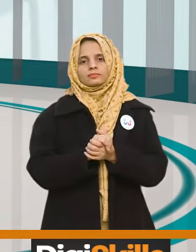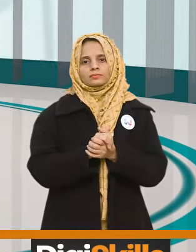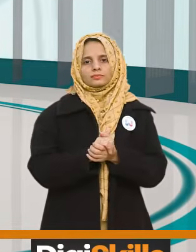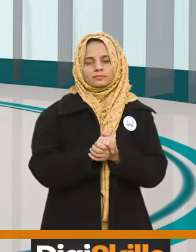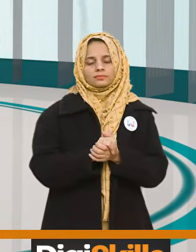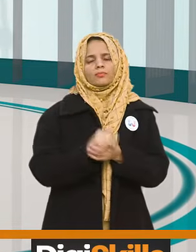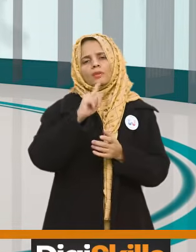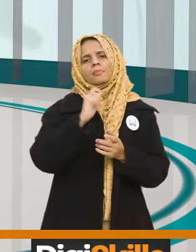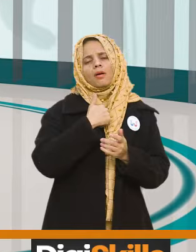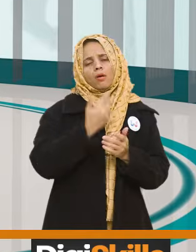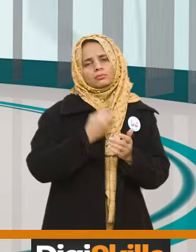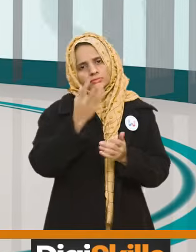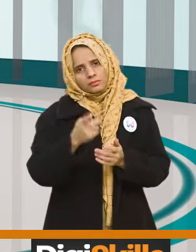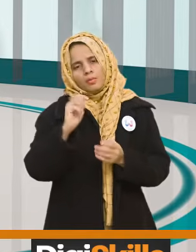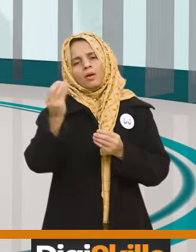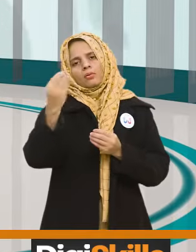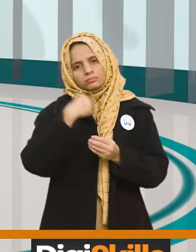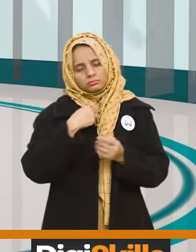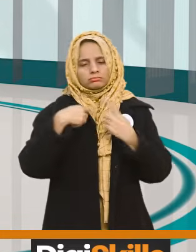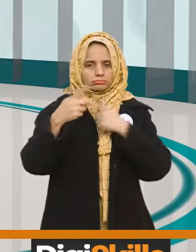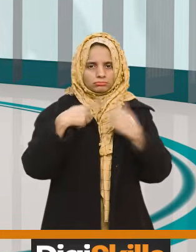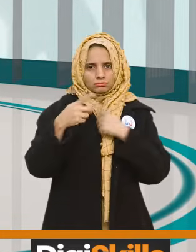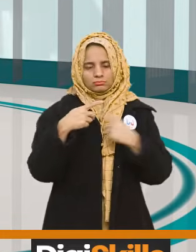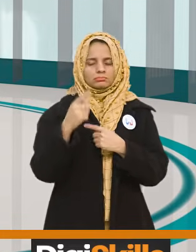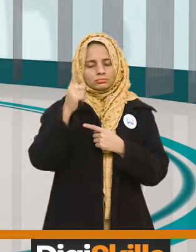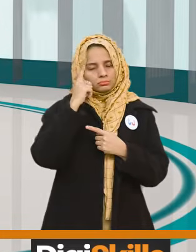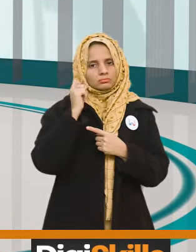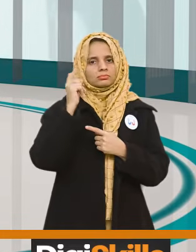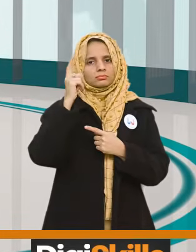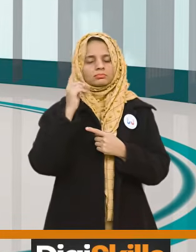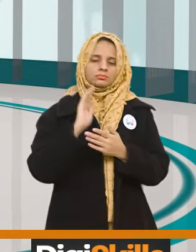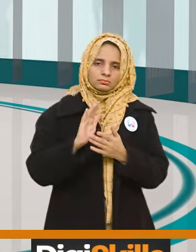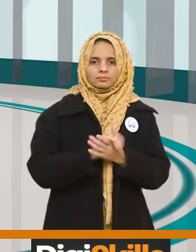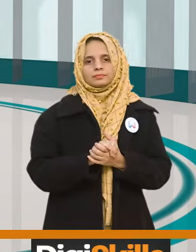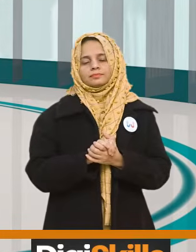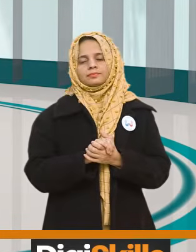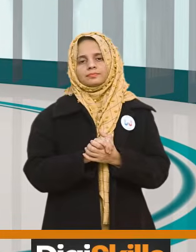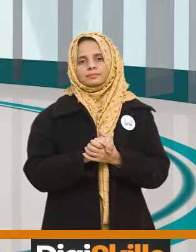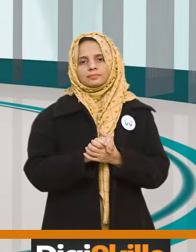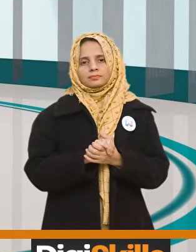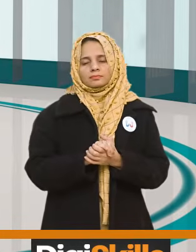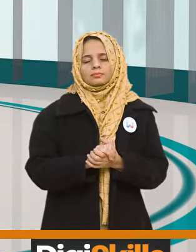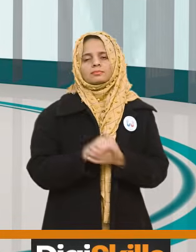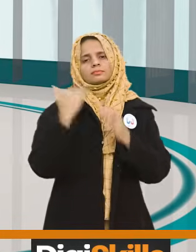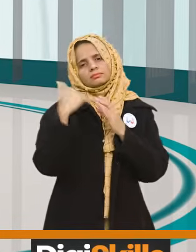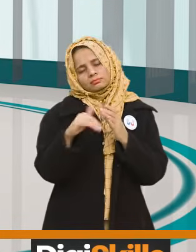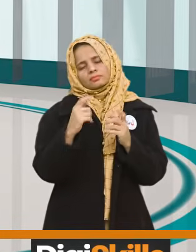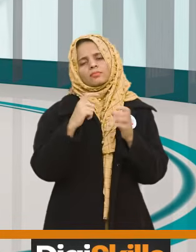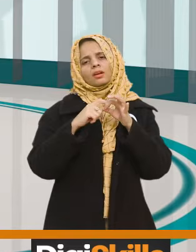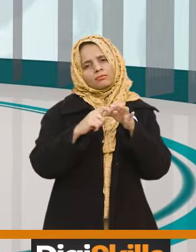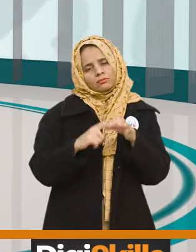You will float something, and the employer will ask or send you something, and the question